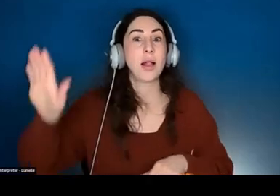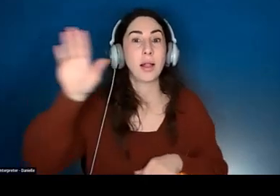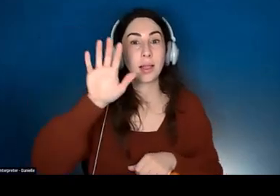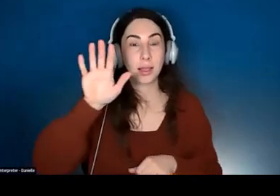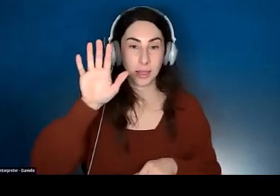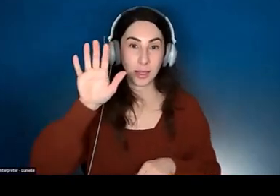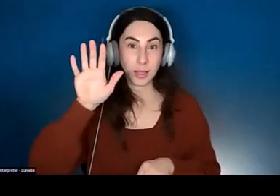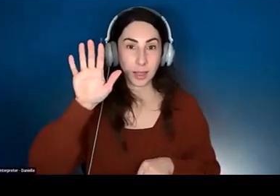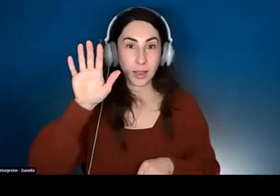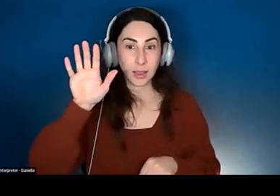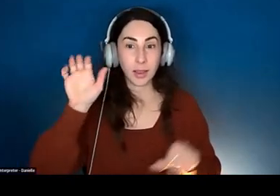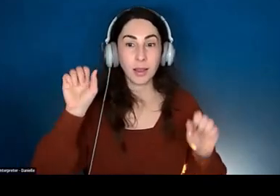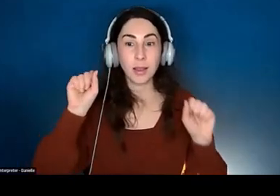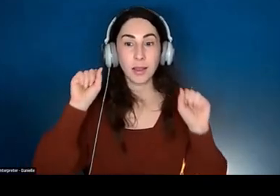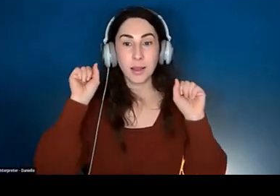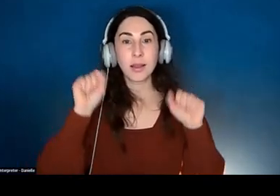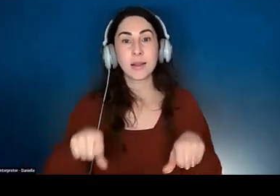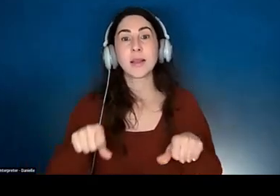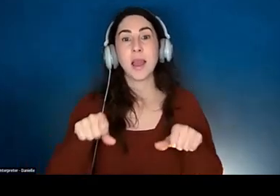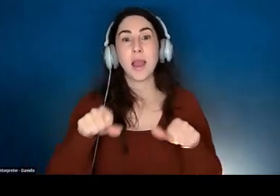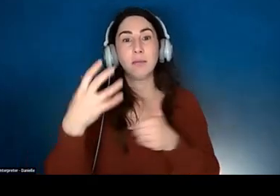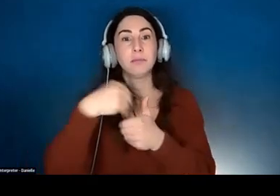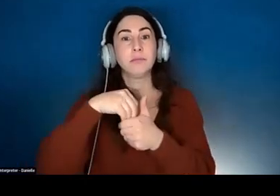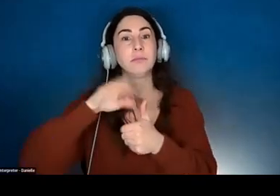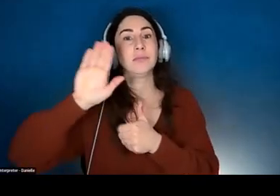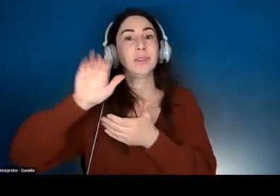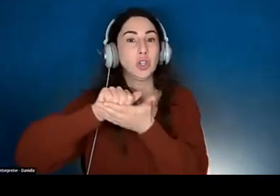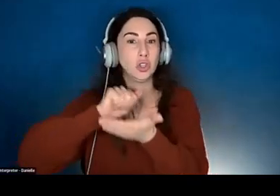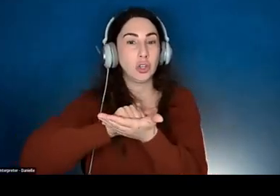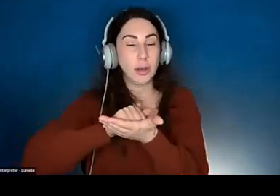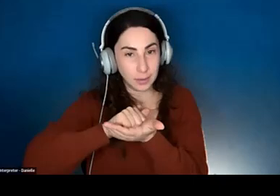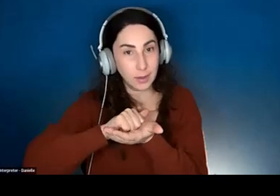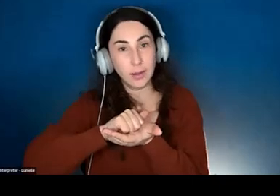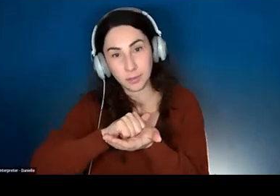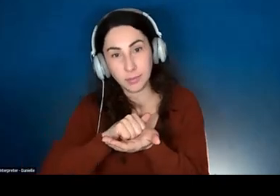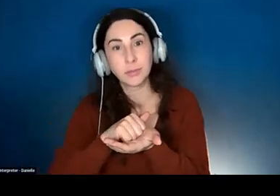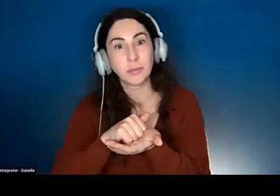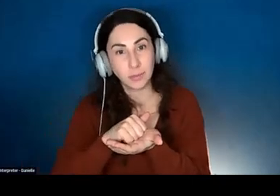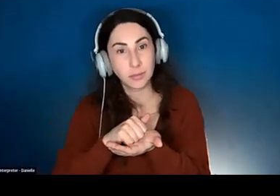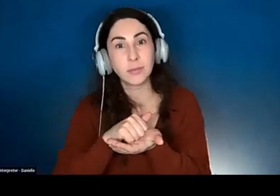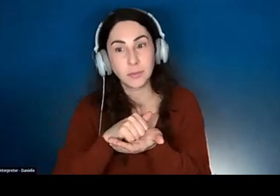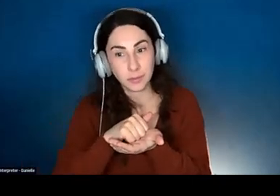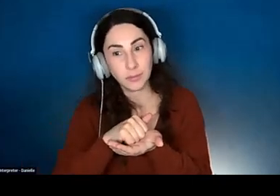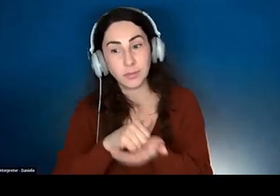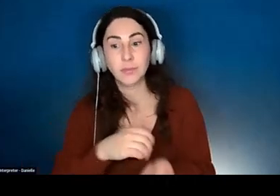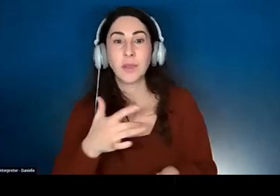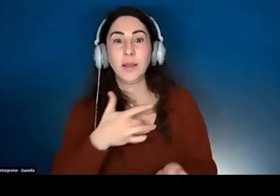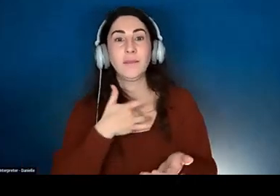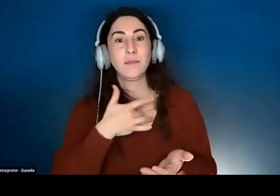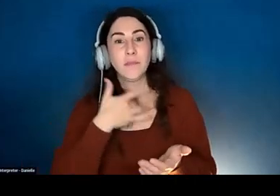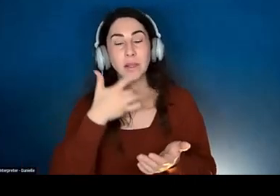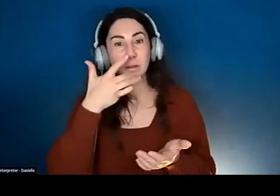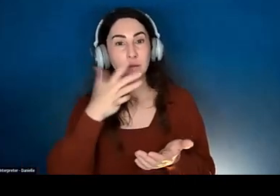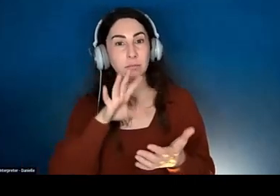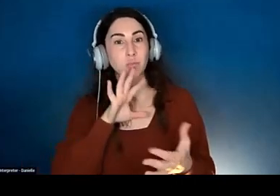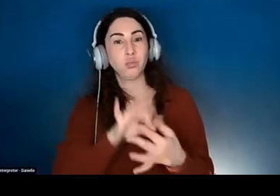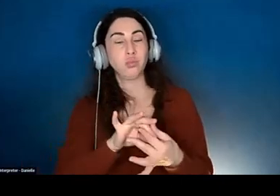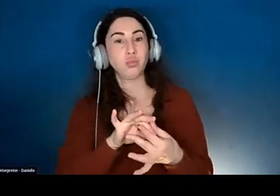to that agenda and, you know, put policy behind it and